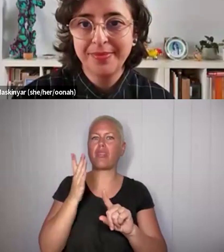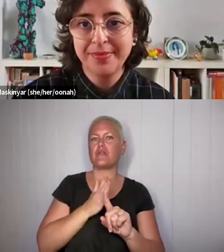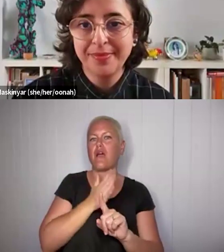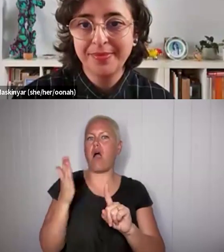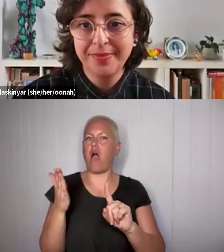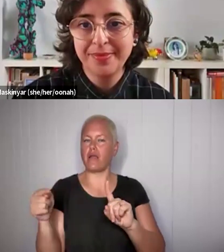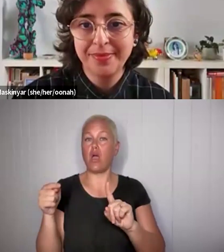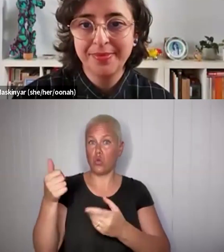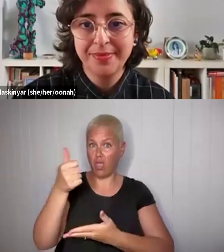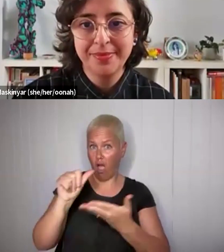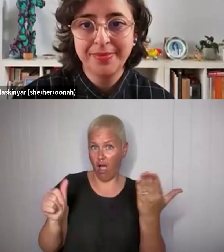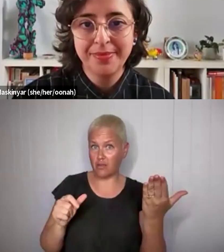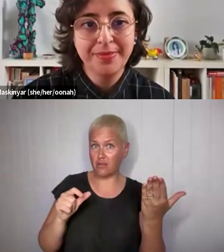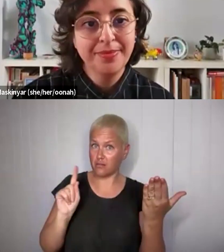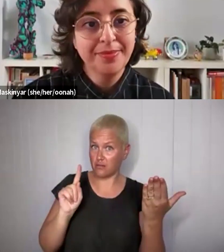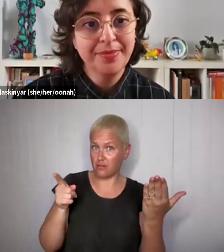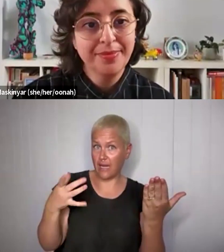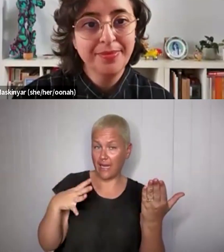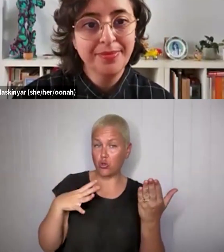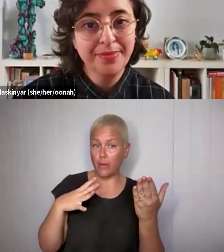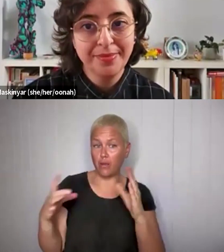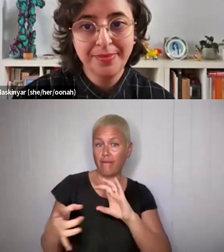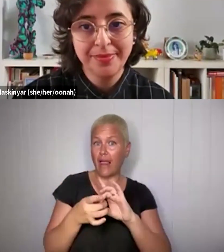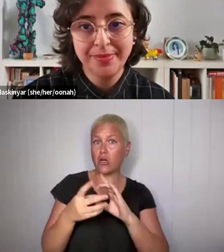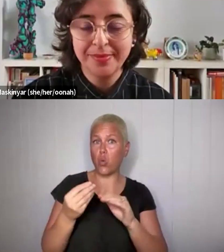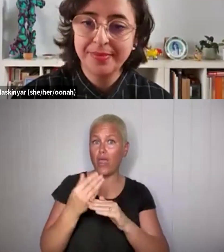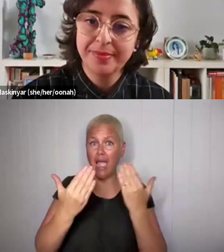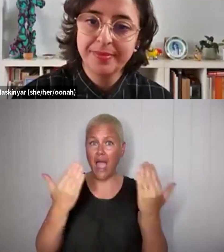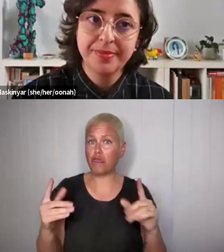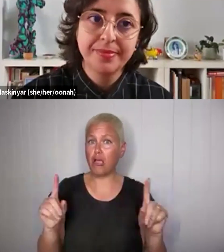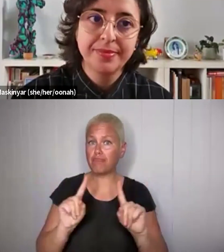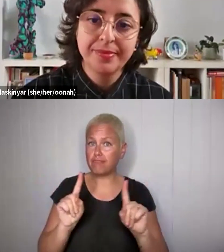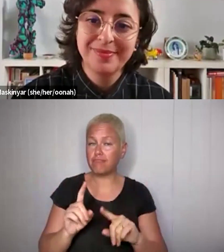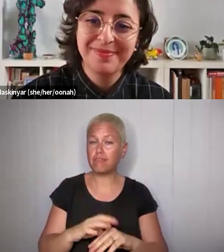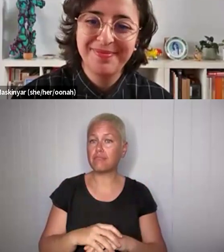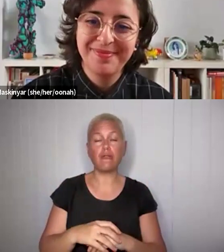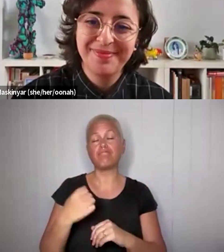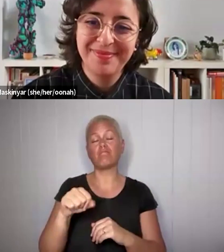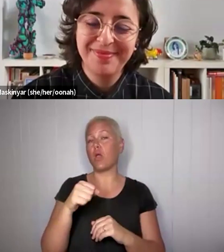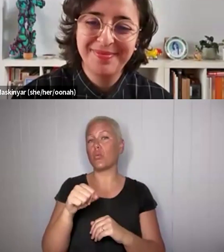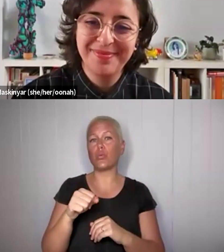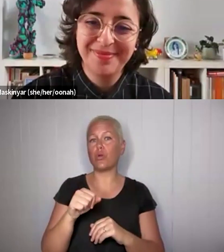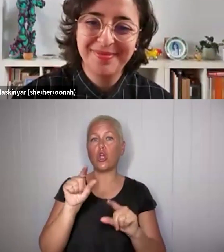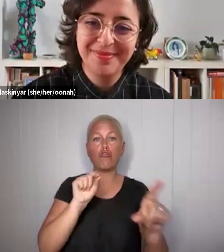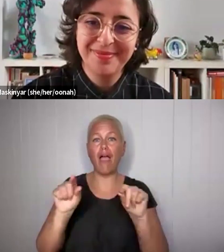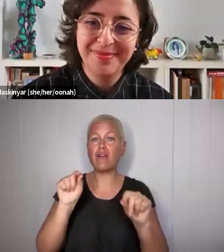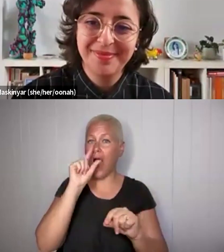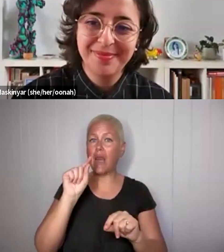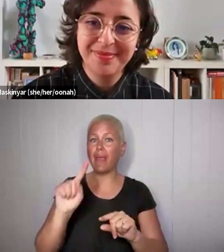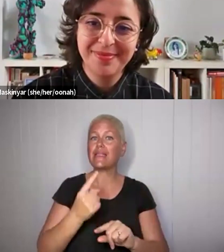need to be affiliated with the gallery? >> No, curators can be independent. They can be